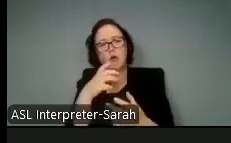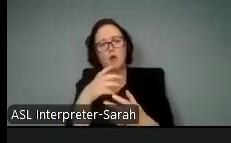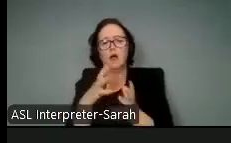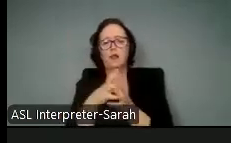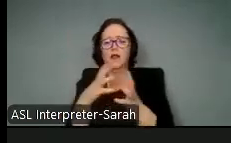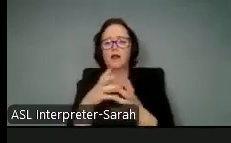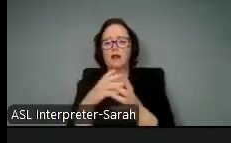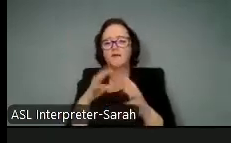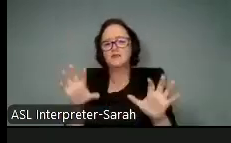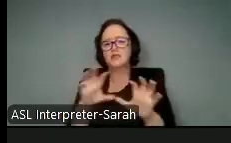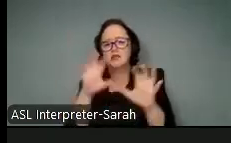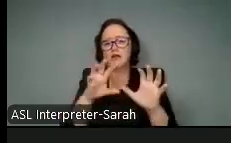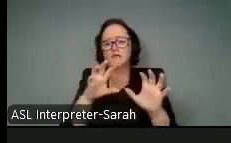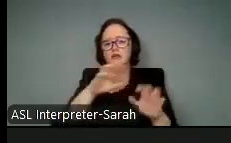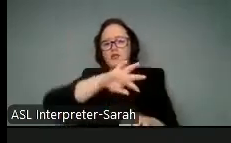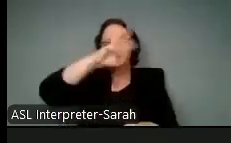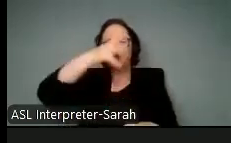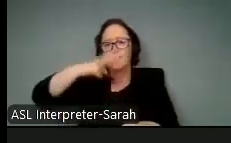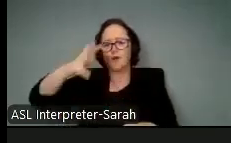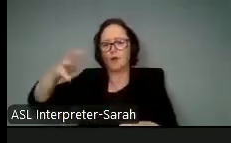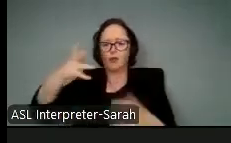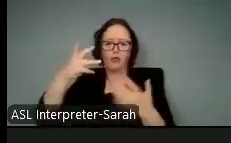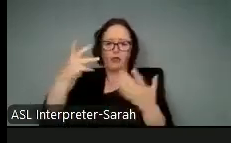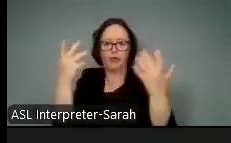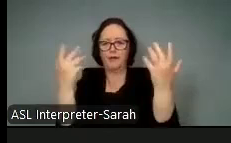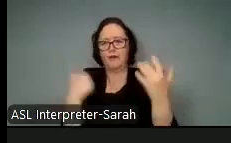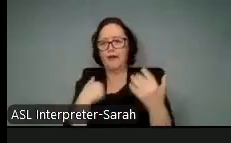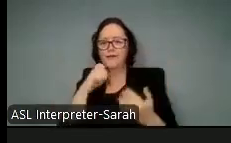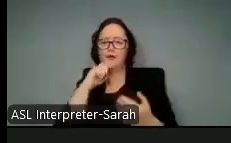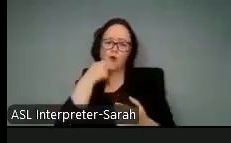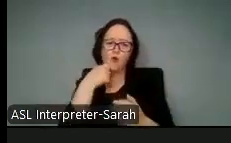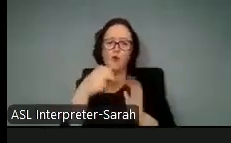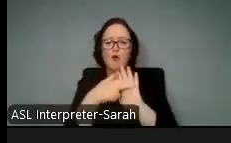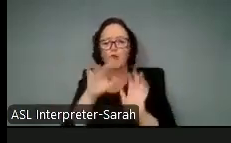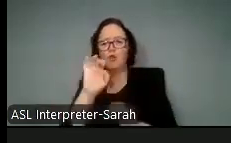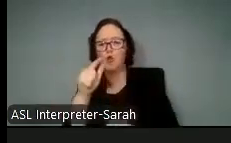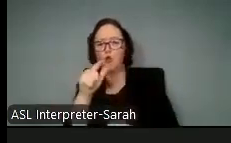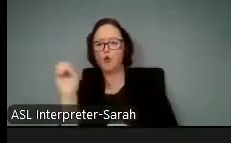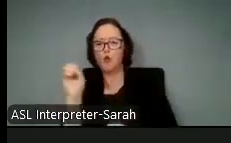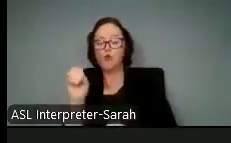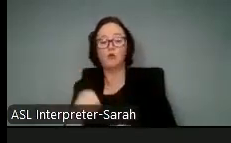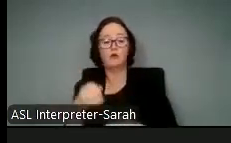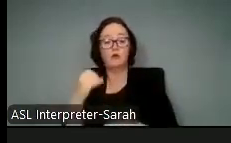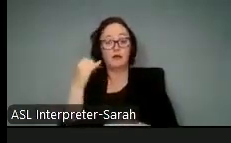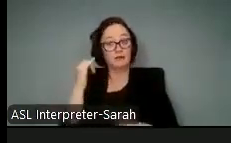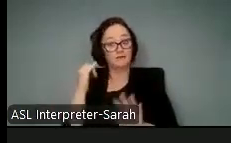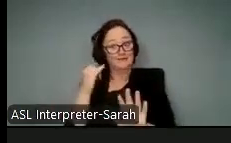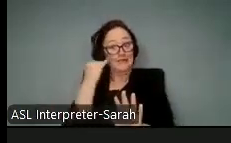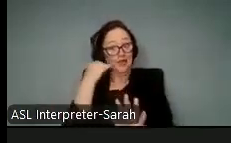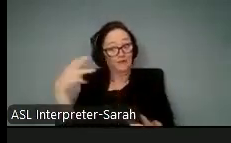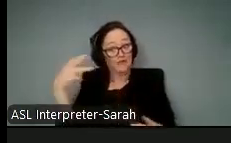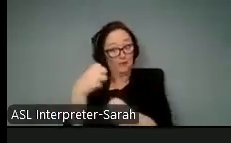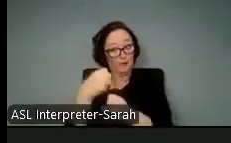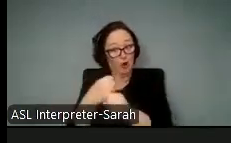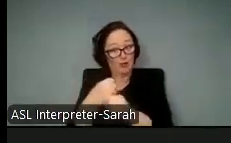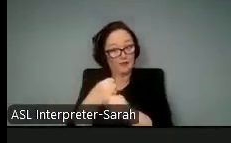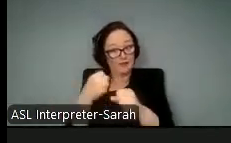"and it has a cool logo and here's what that looks like," we want to say, if it's summarizing some statistics and it's just like a little decorative frills